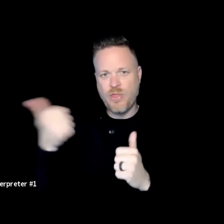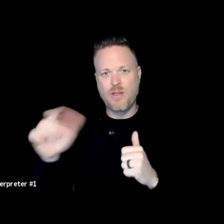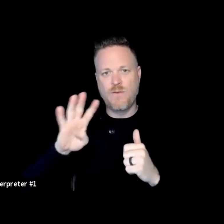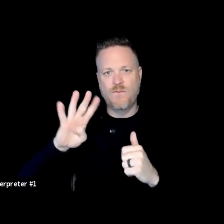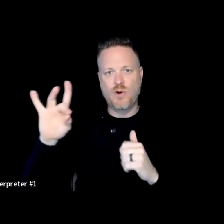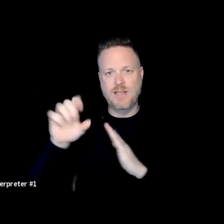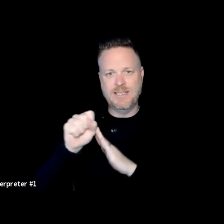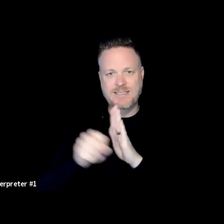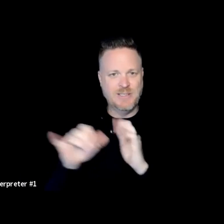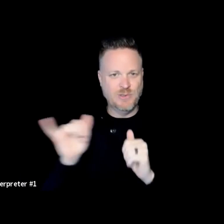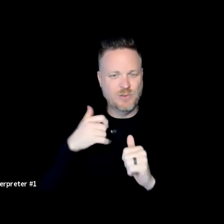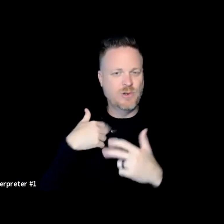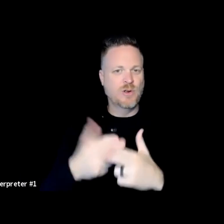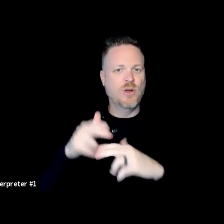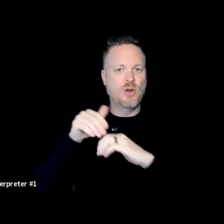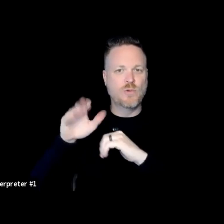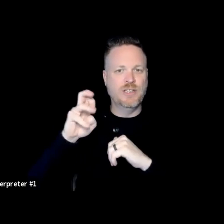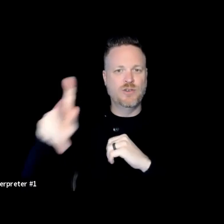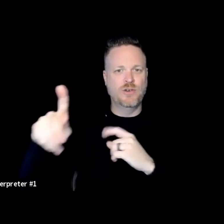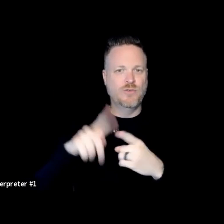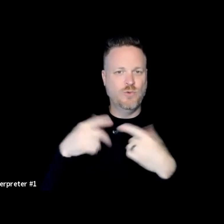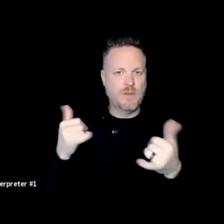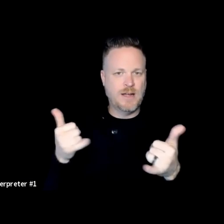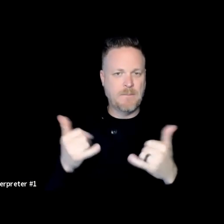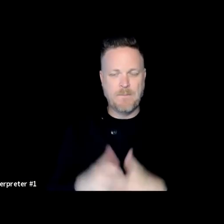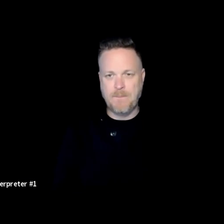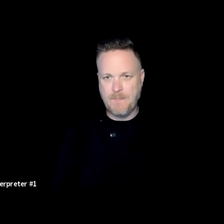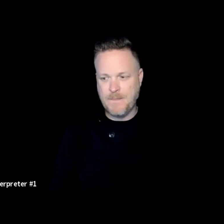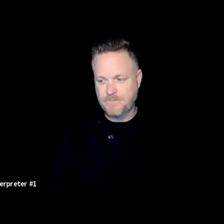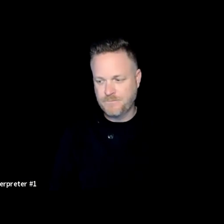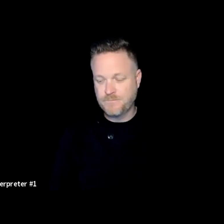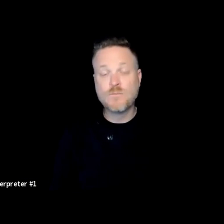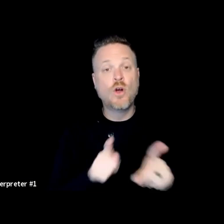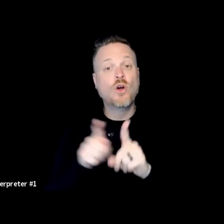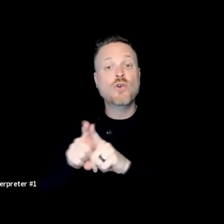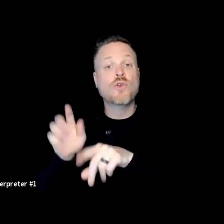commonly known as return to play. I then also was on the team that expanded